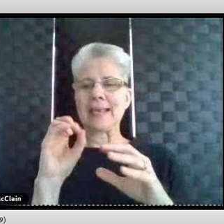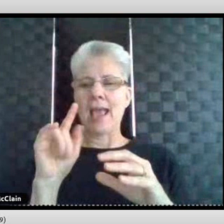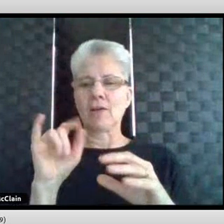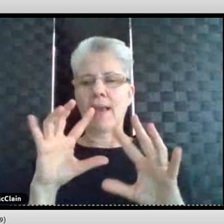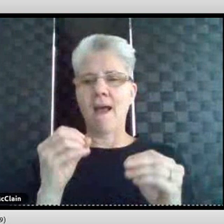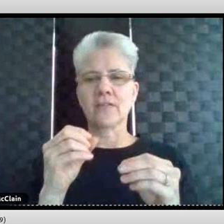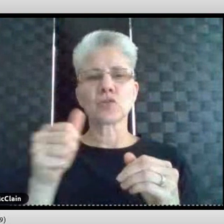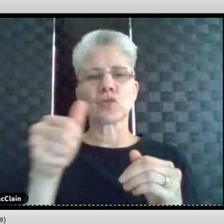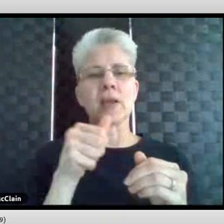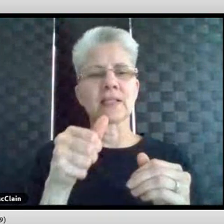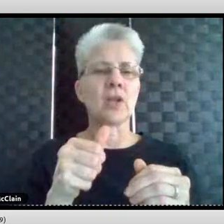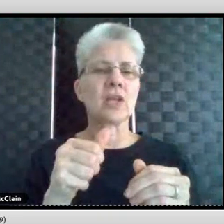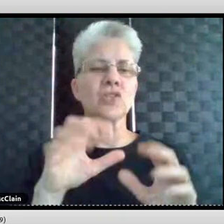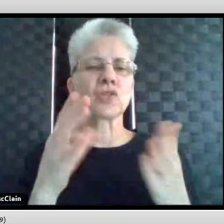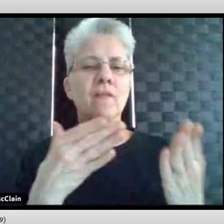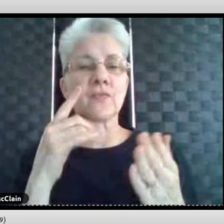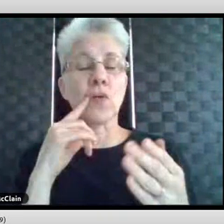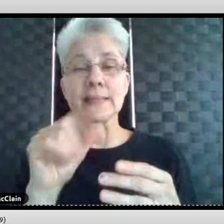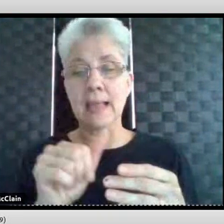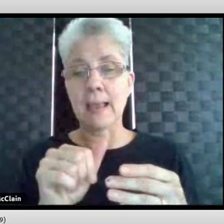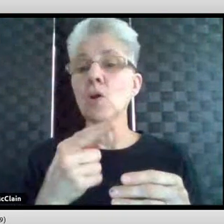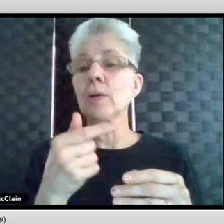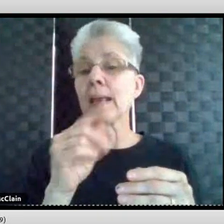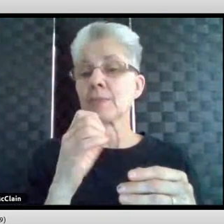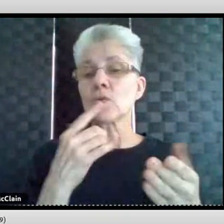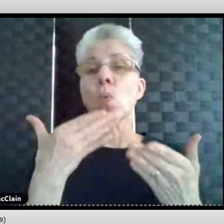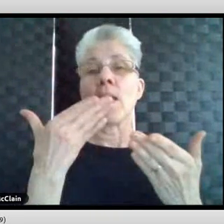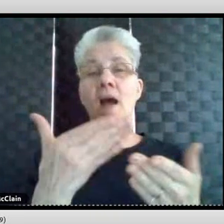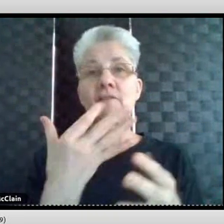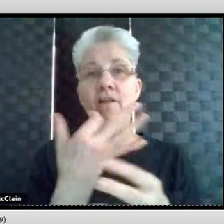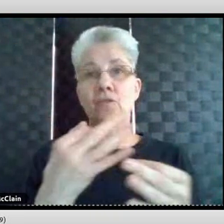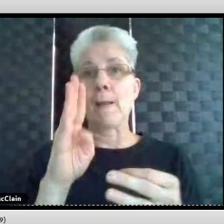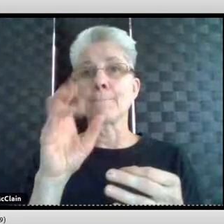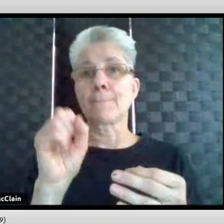to the disabled." Gabe says, "We offer free bus route maps for our community."